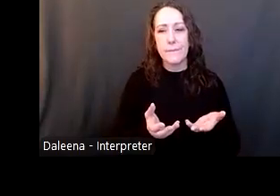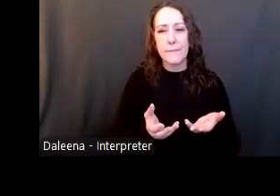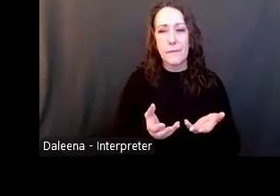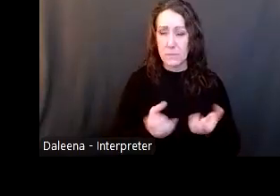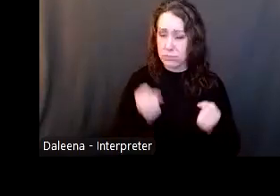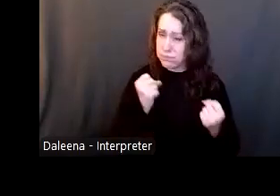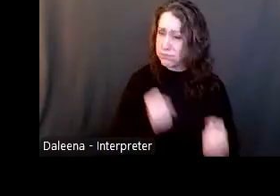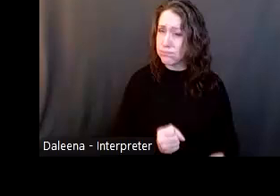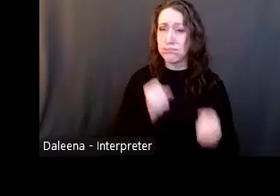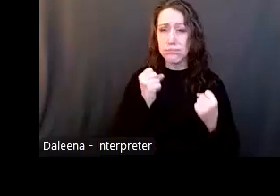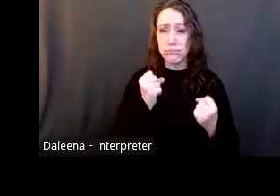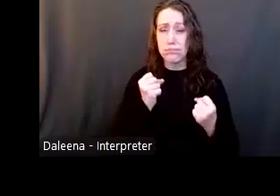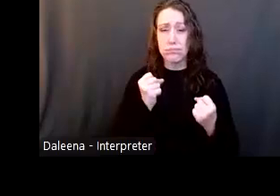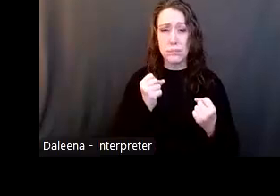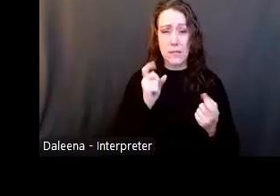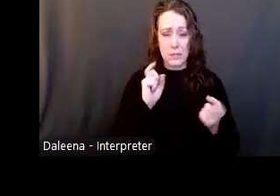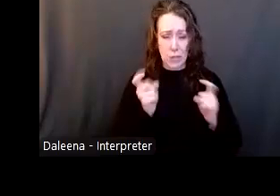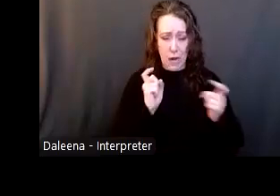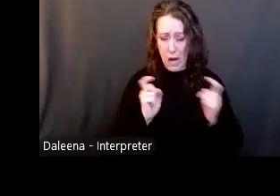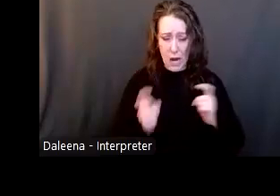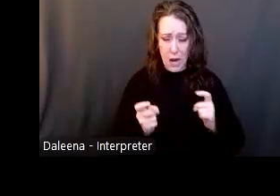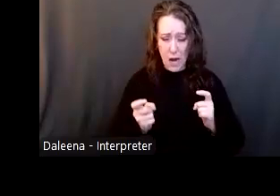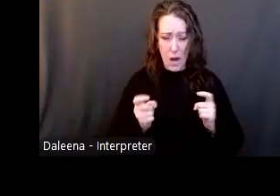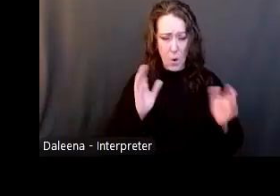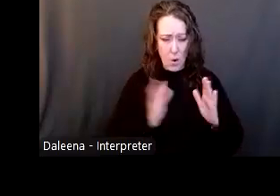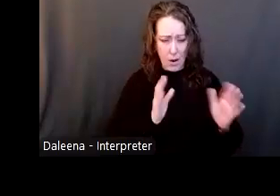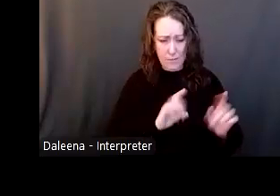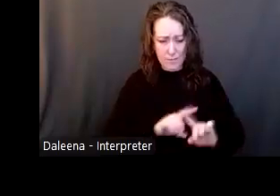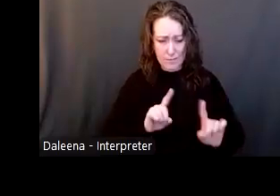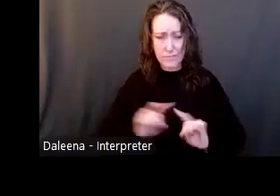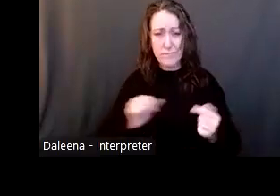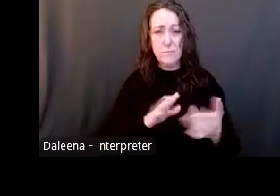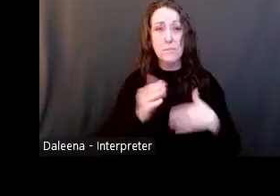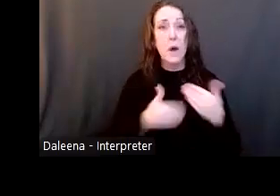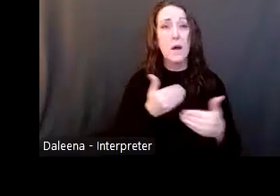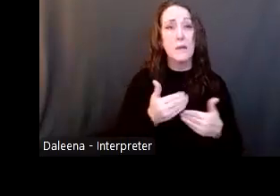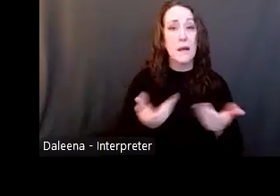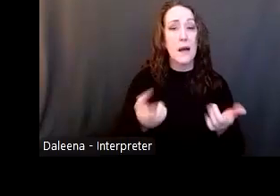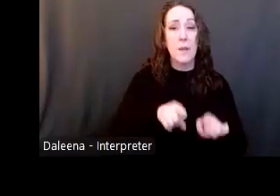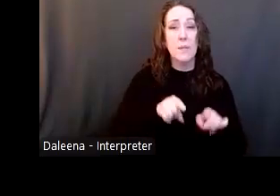dramatic reorganizational process process that's occurring during adolescence and